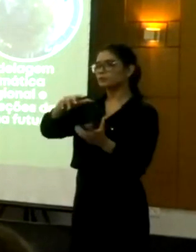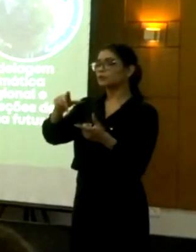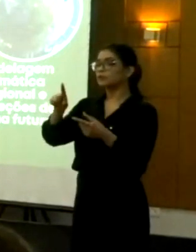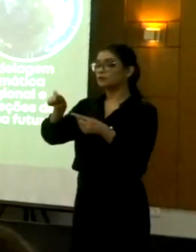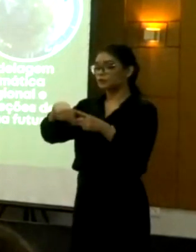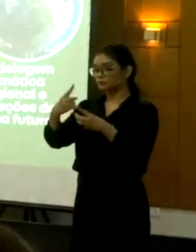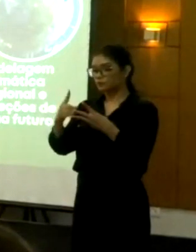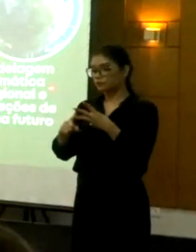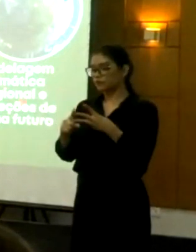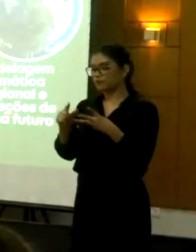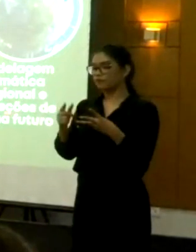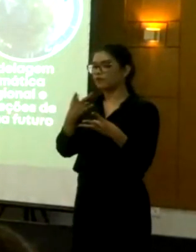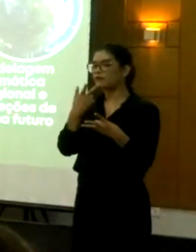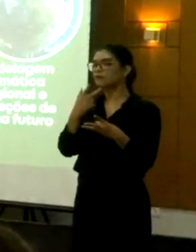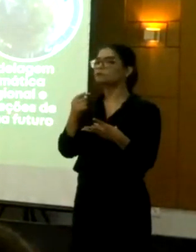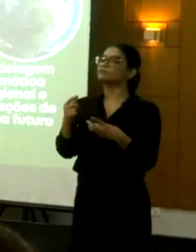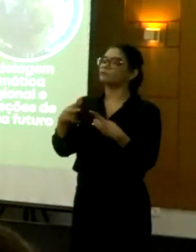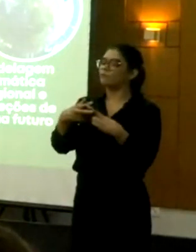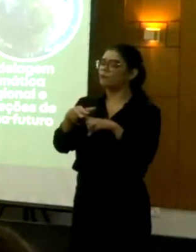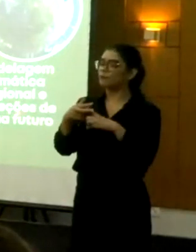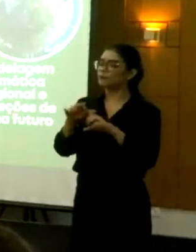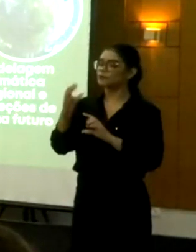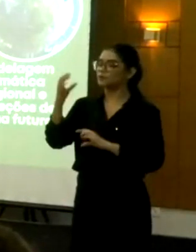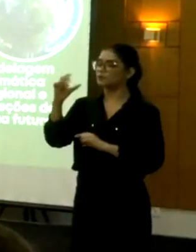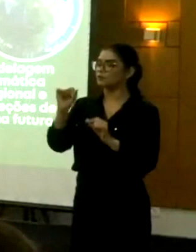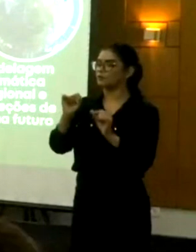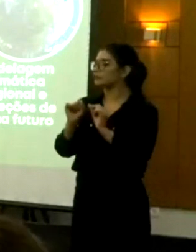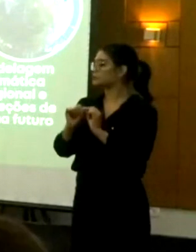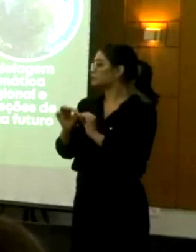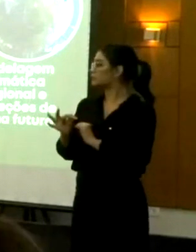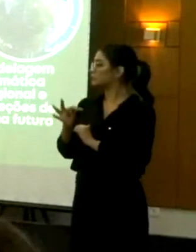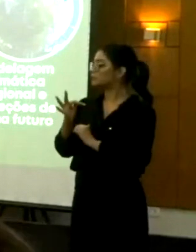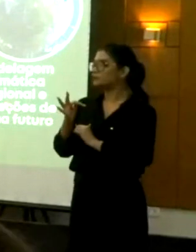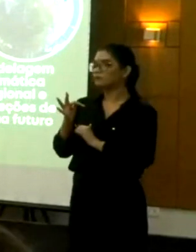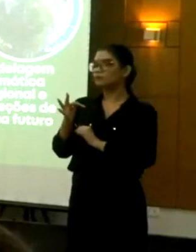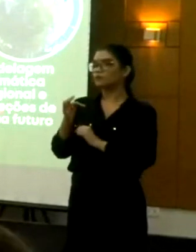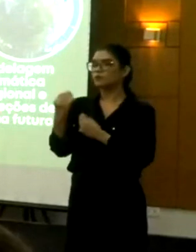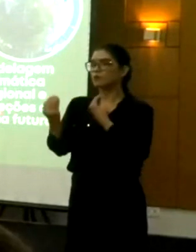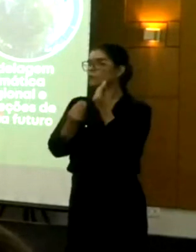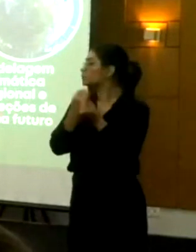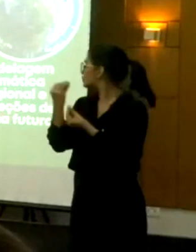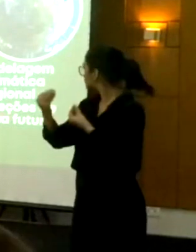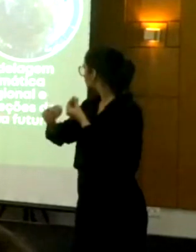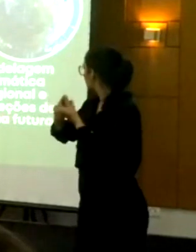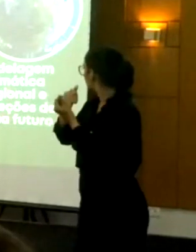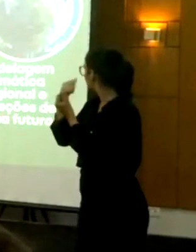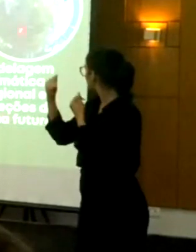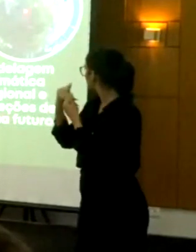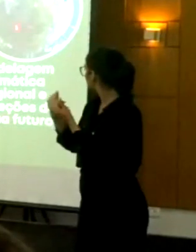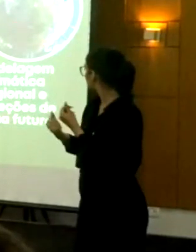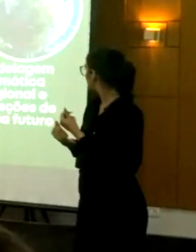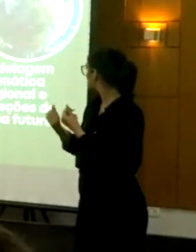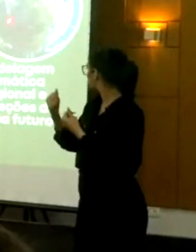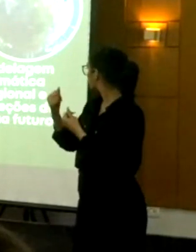for making projections of future climate, when we talk about future climate, we have behind a planet